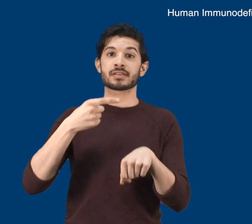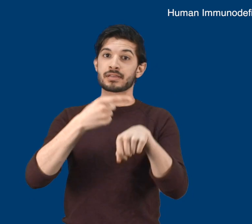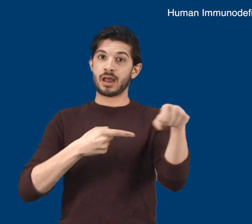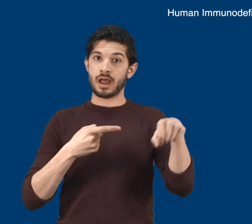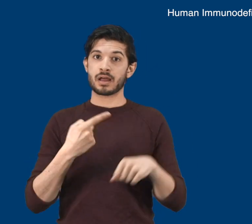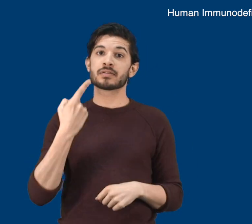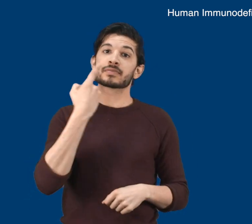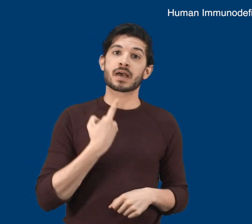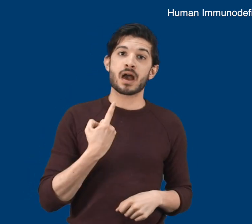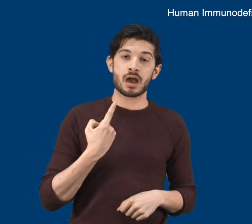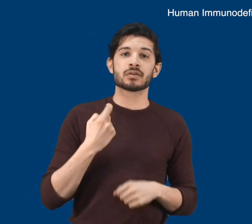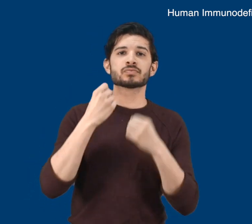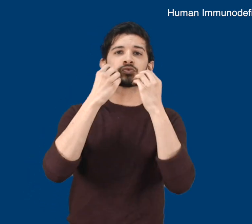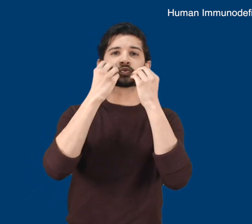3) If you have cuts on your arm or on your lip,